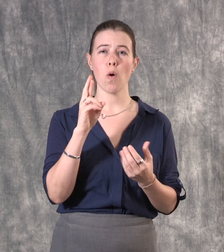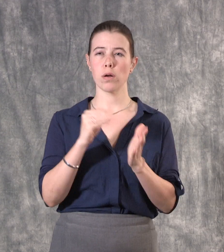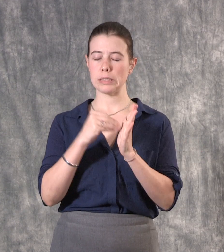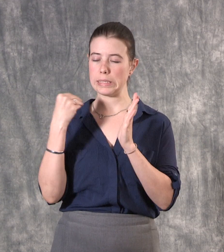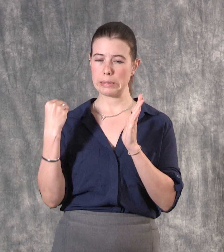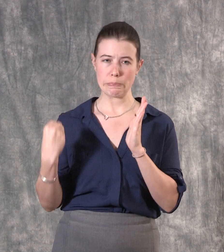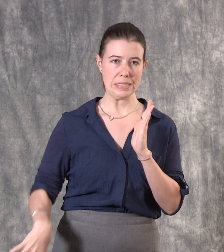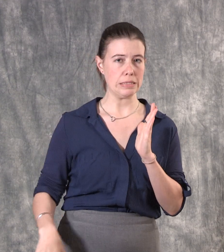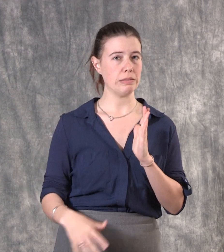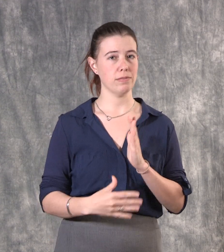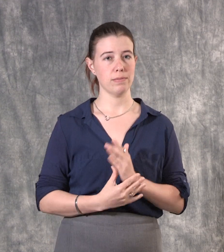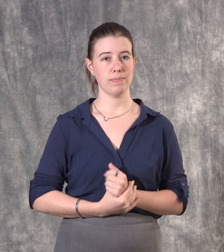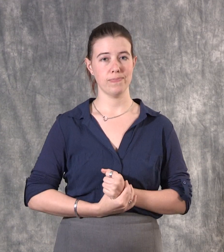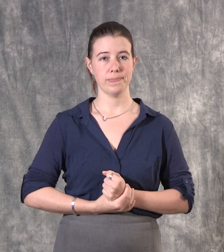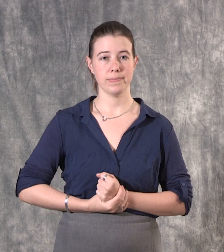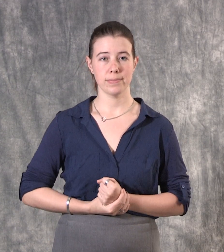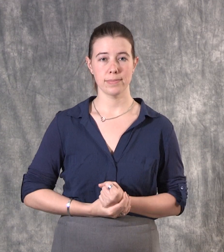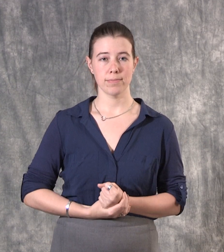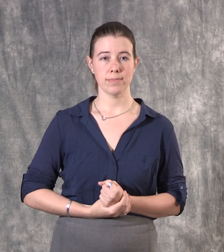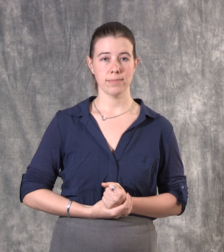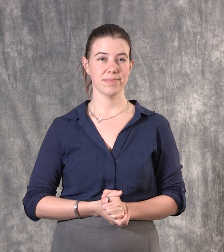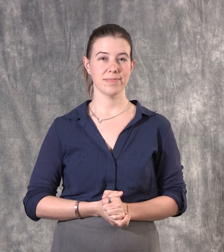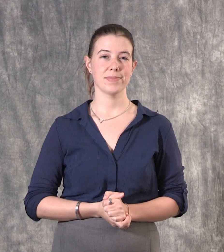provide or expensive.